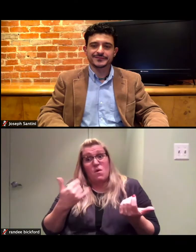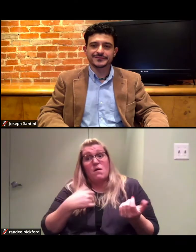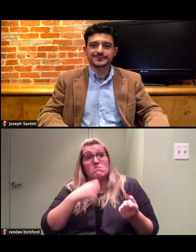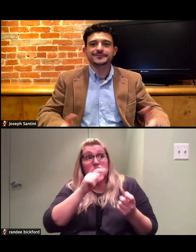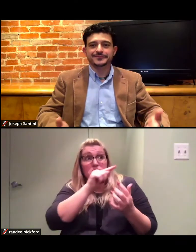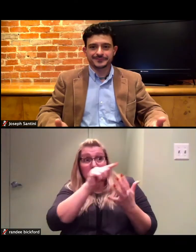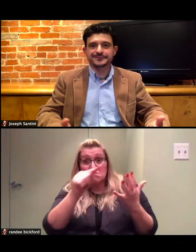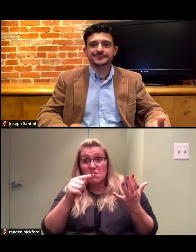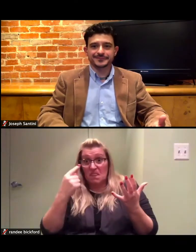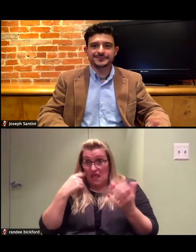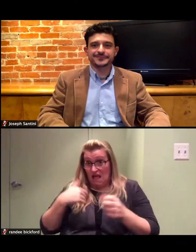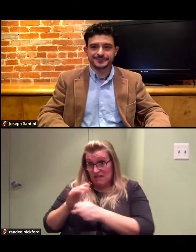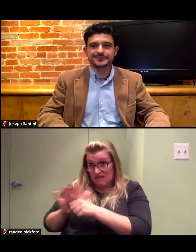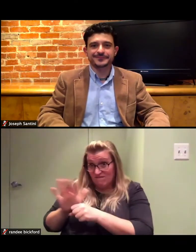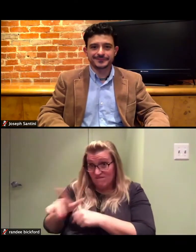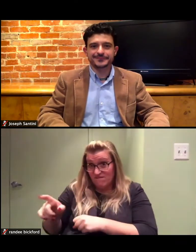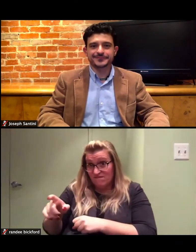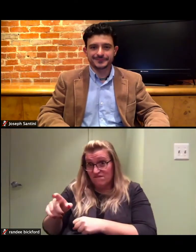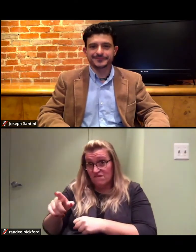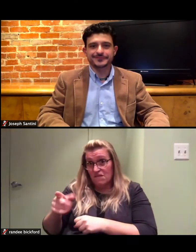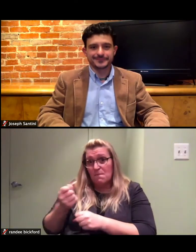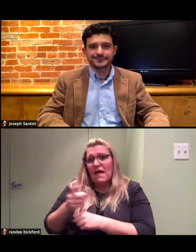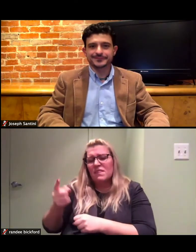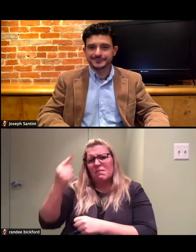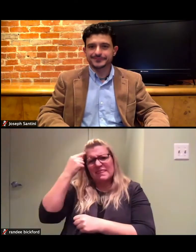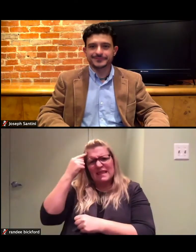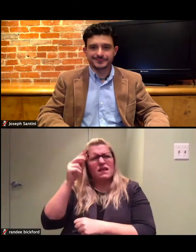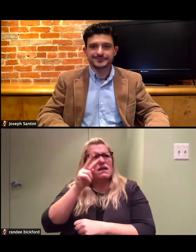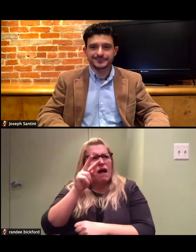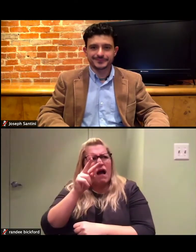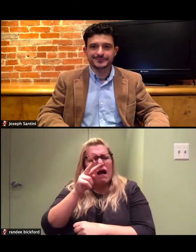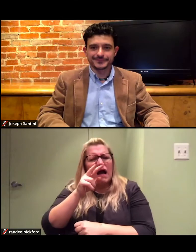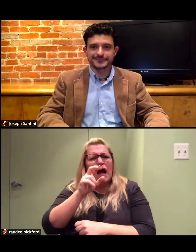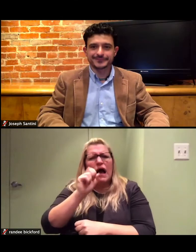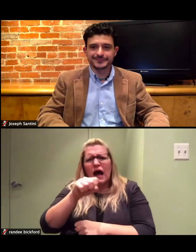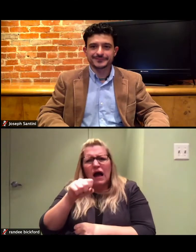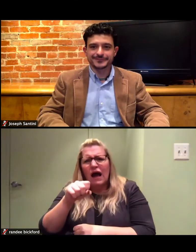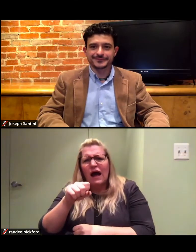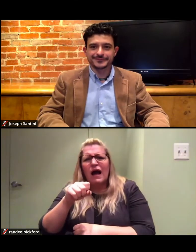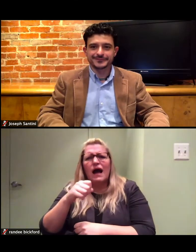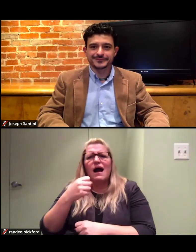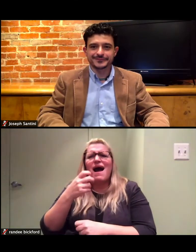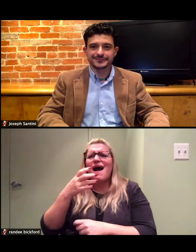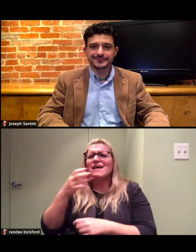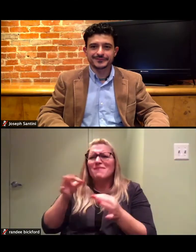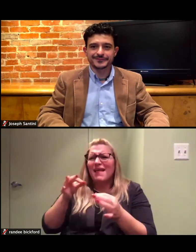So, when they go to the store and ask for a purchase, you have to help them make choices about what they wanna buy with their money.